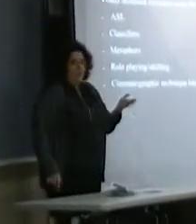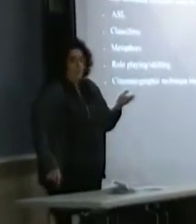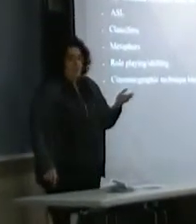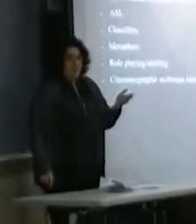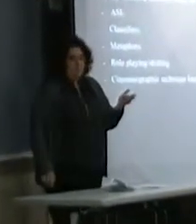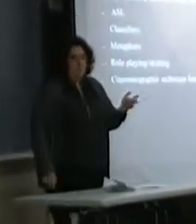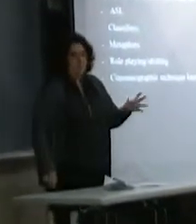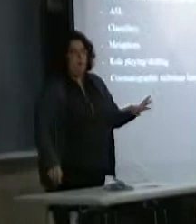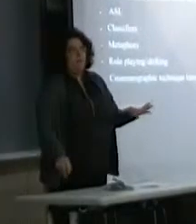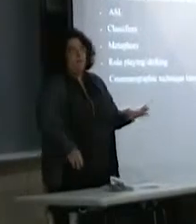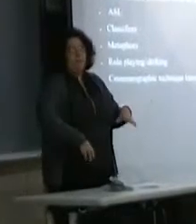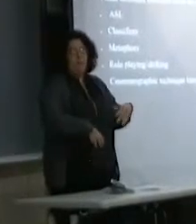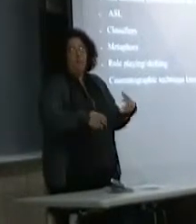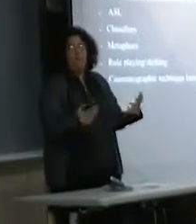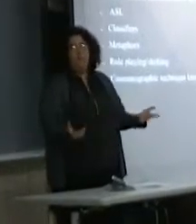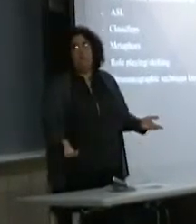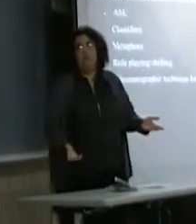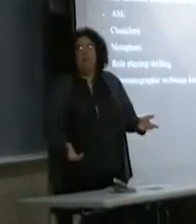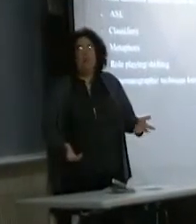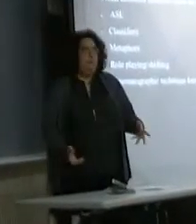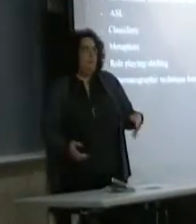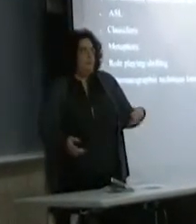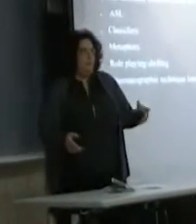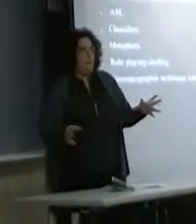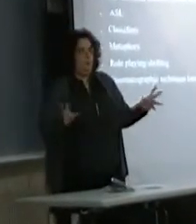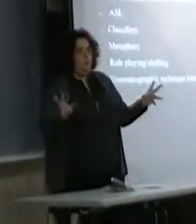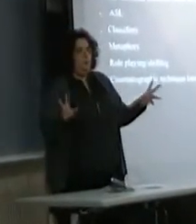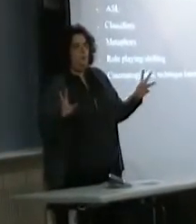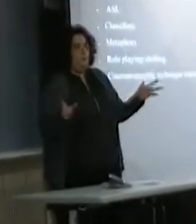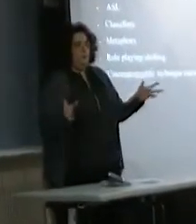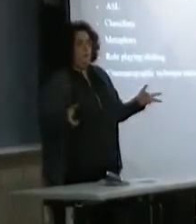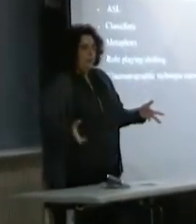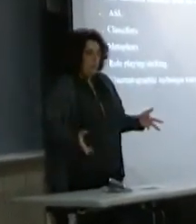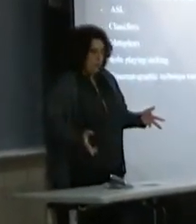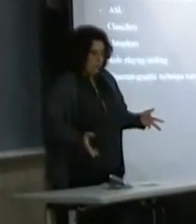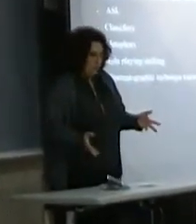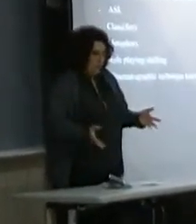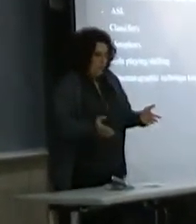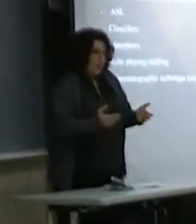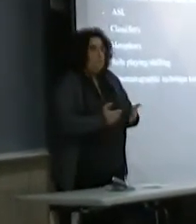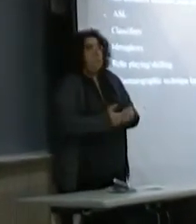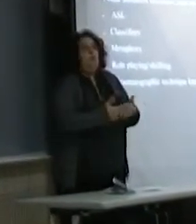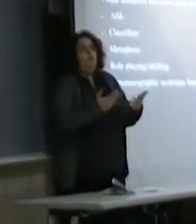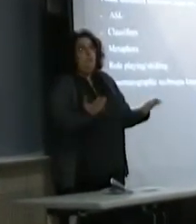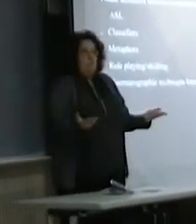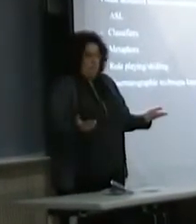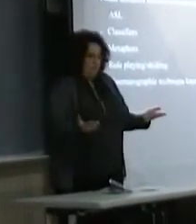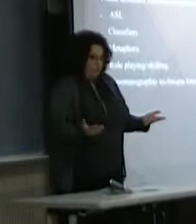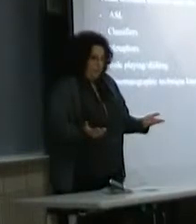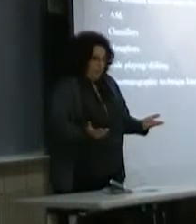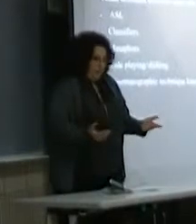You're probably not familiar with the phrase or words visual vernacular. So, what is that?